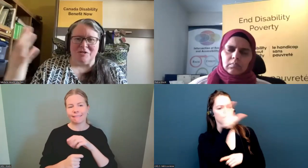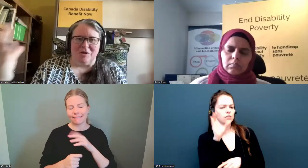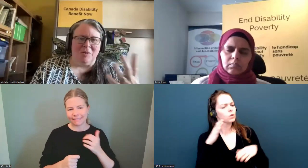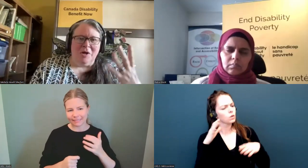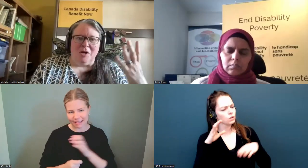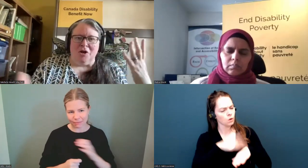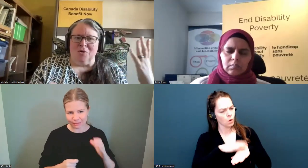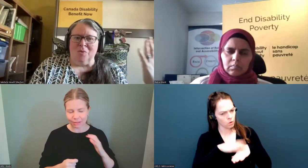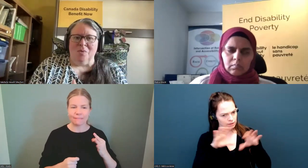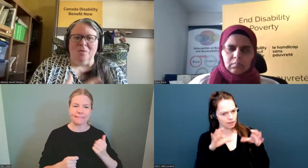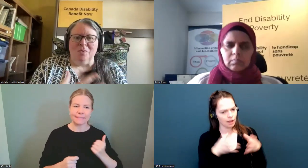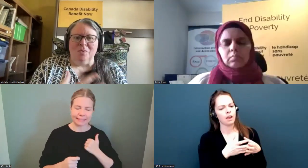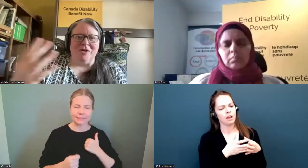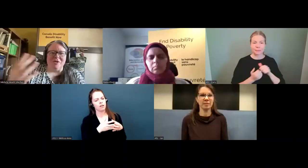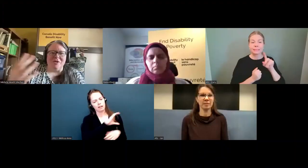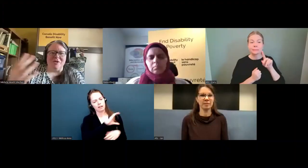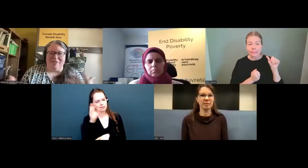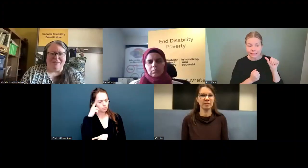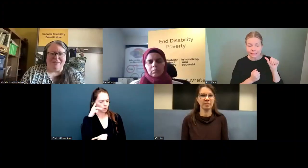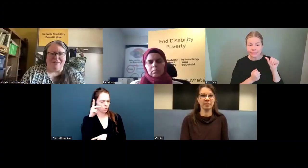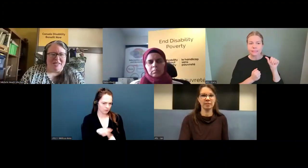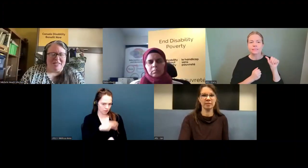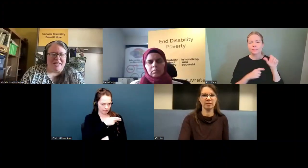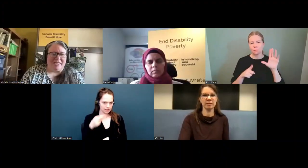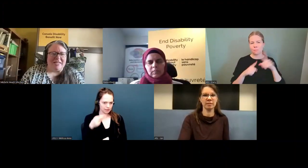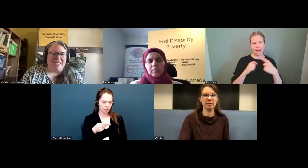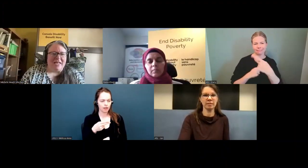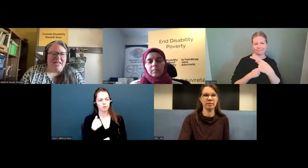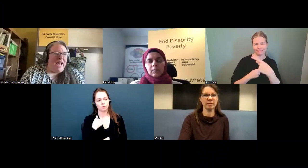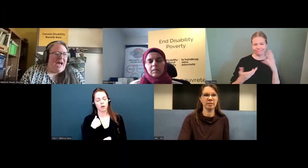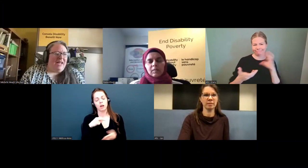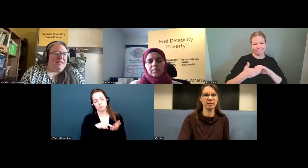SO WE WORK TOGETHER ON THESE THINGS.